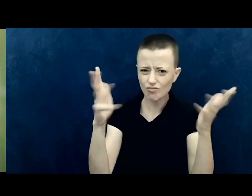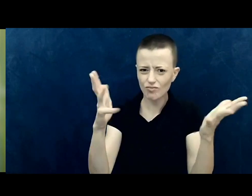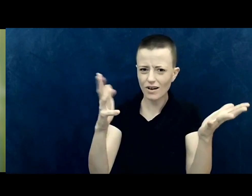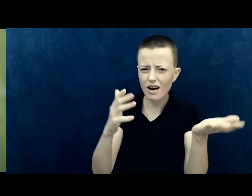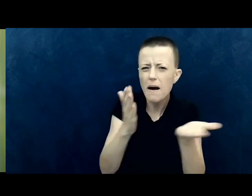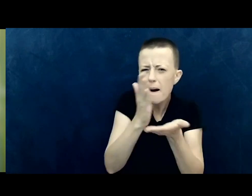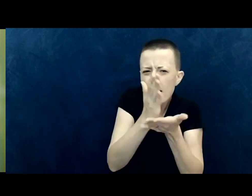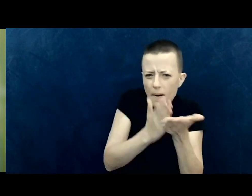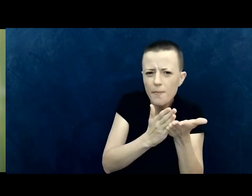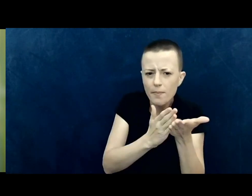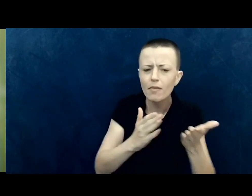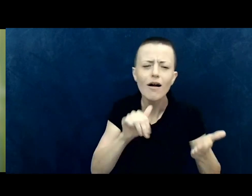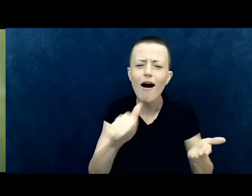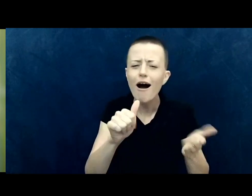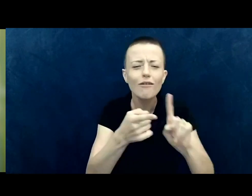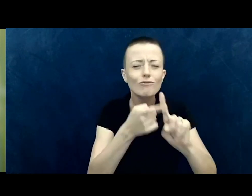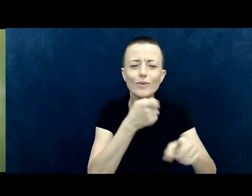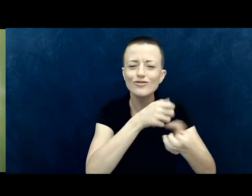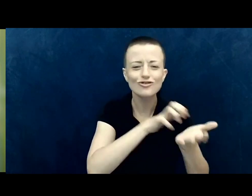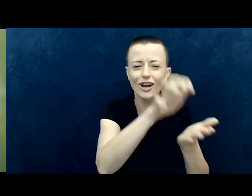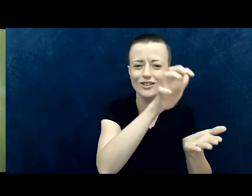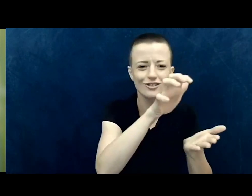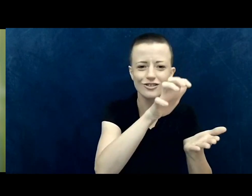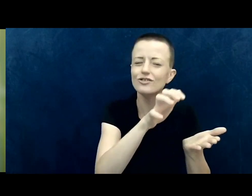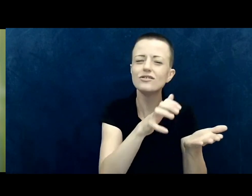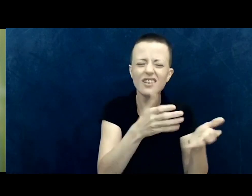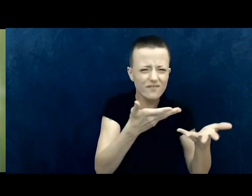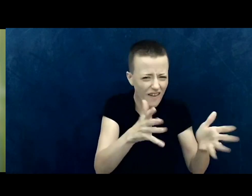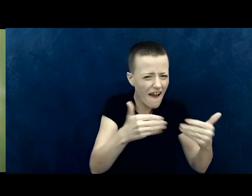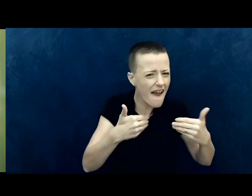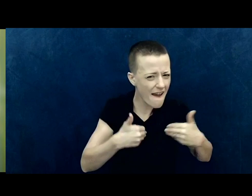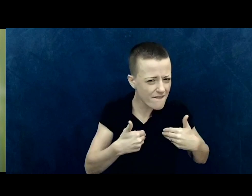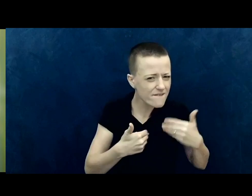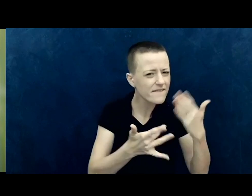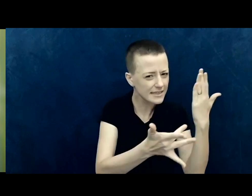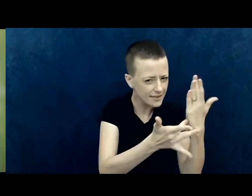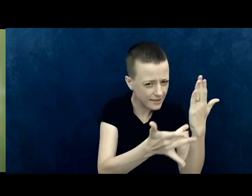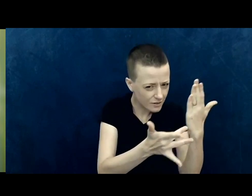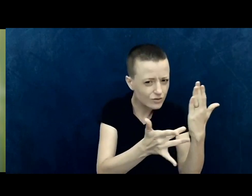on the same knowledge and principles used in many other vaccines for hundreds of years.